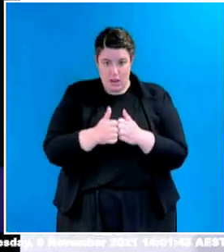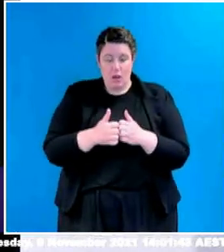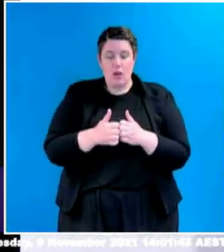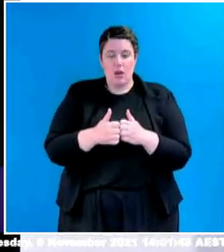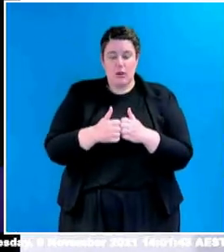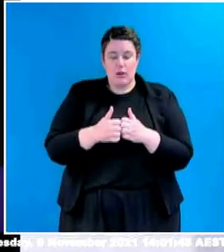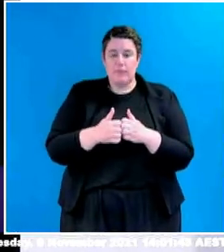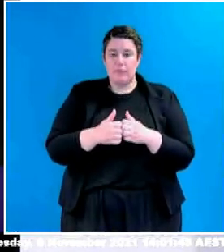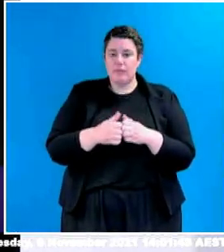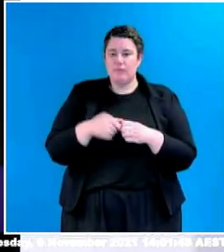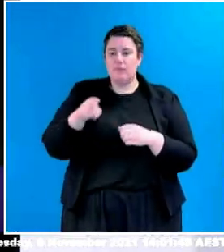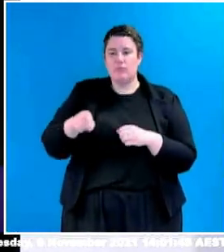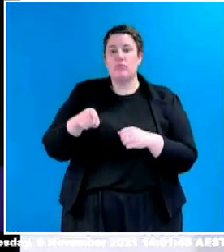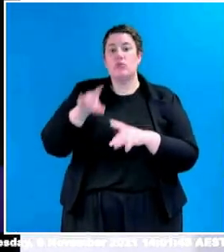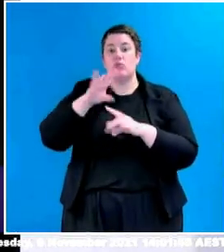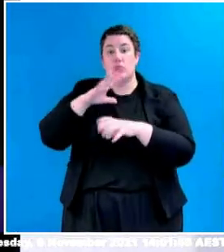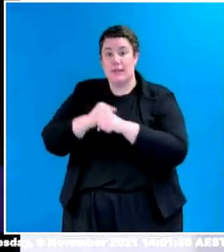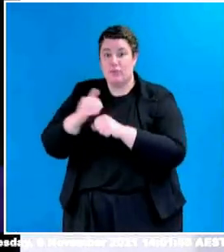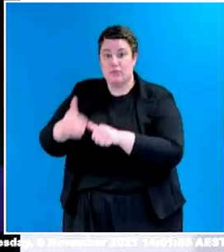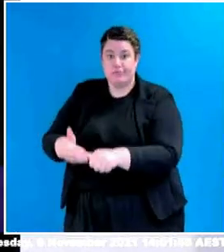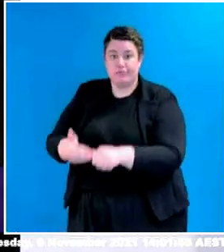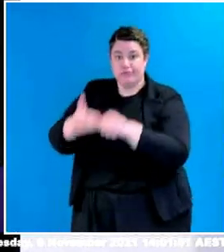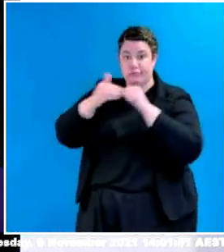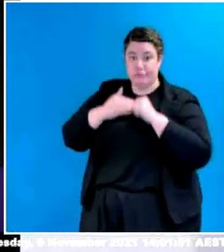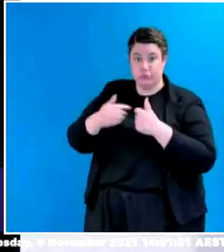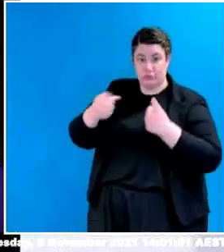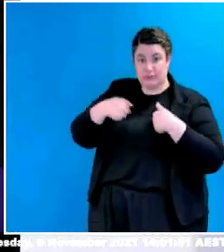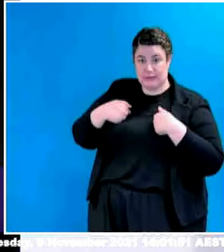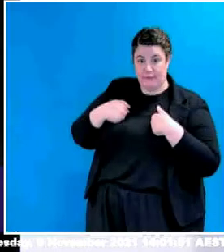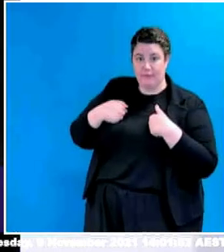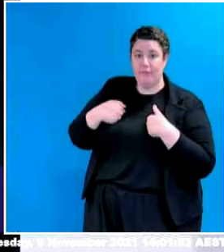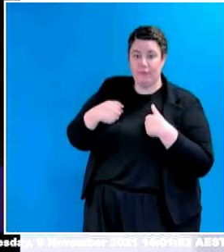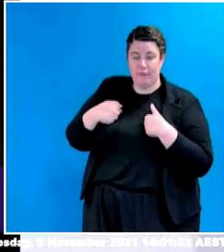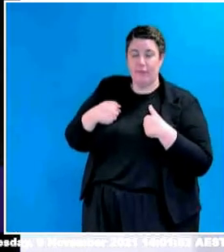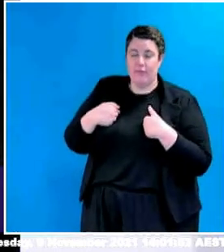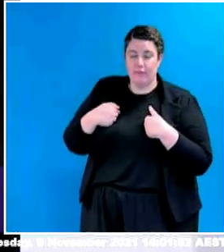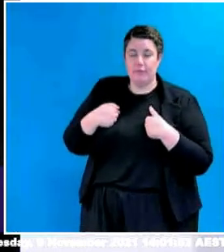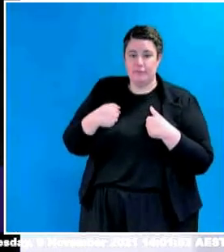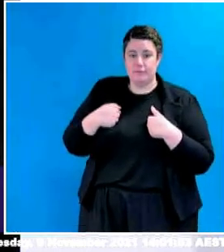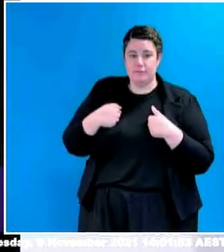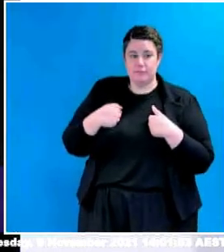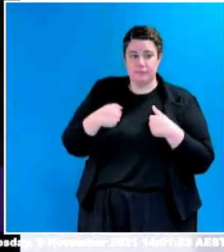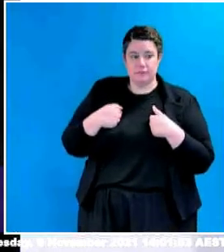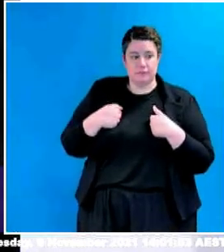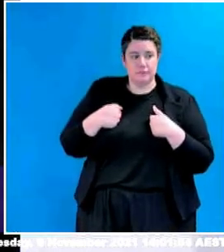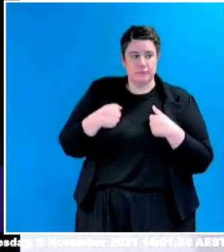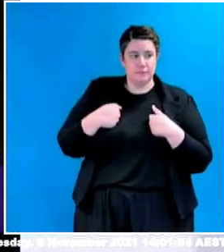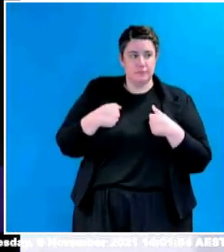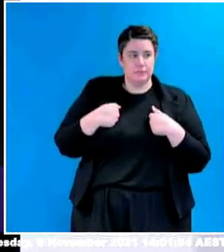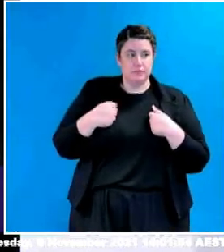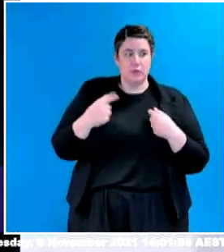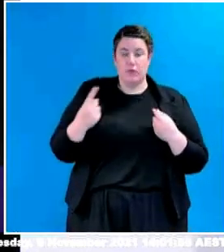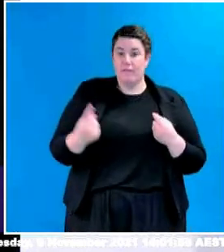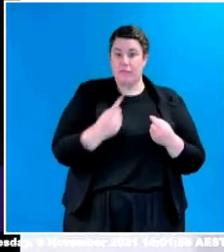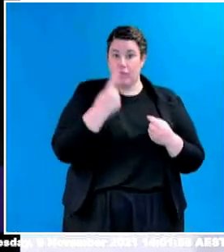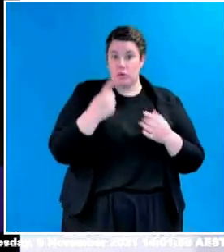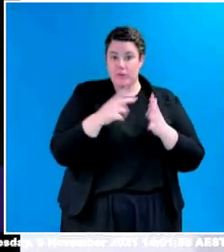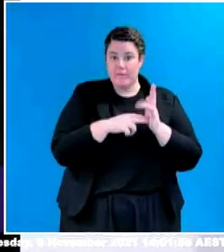the response to the Royal Commission's questions provided on 1 November